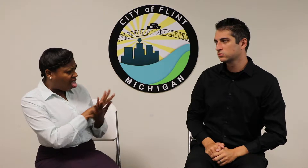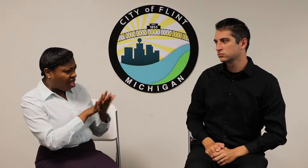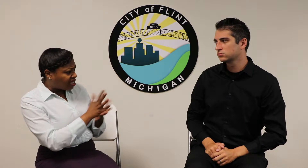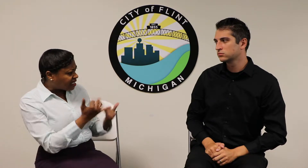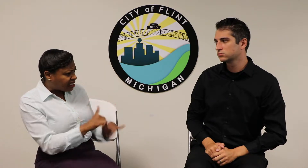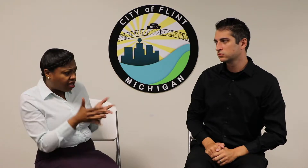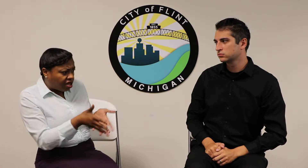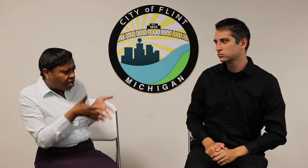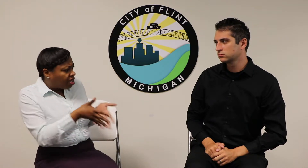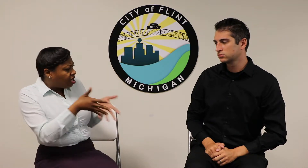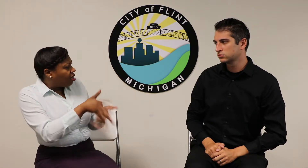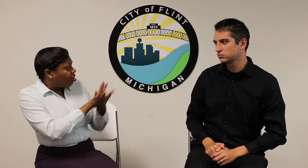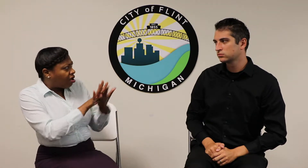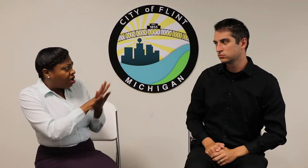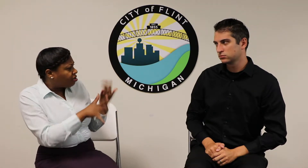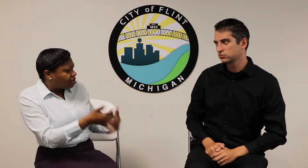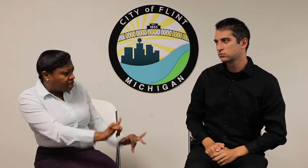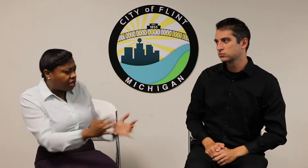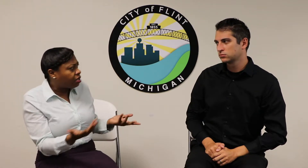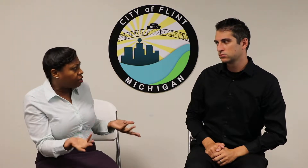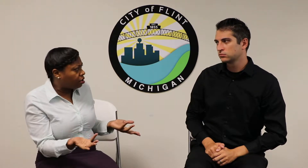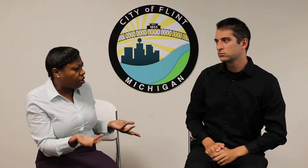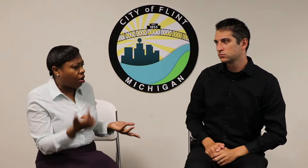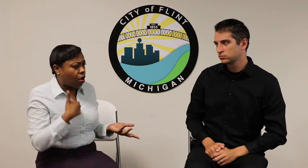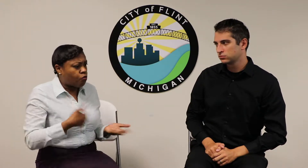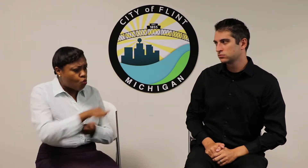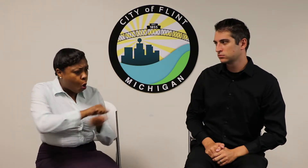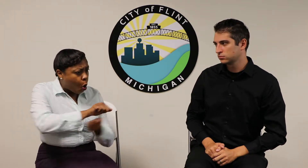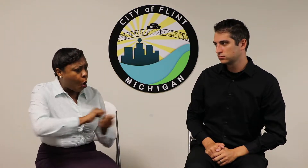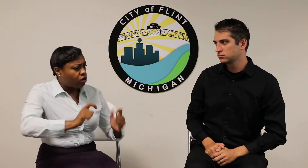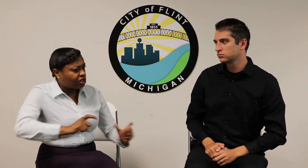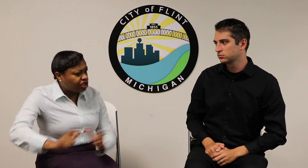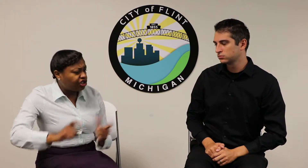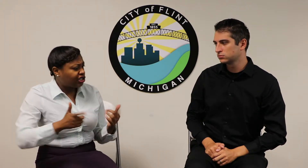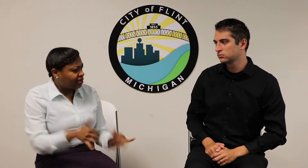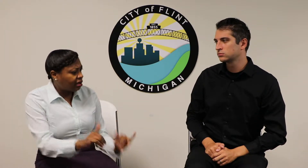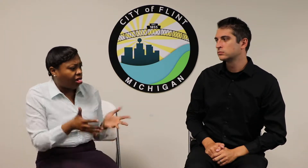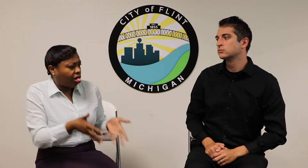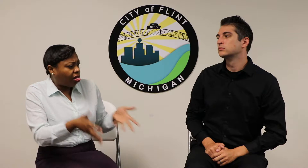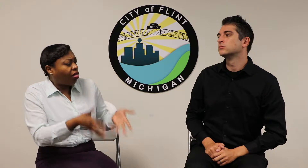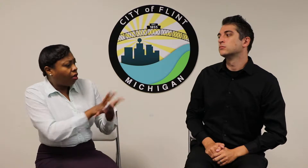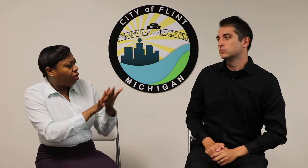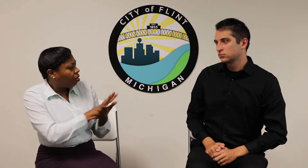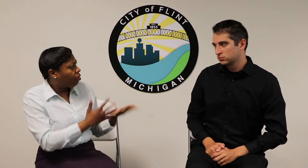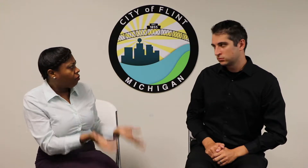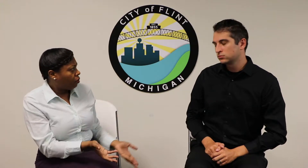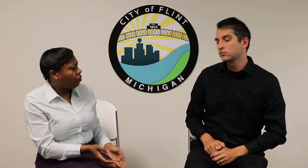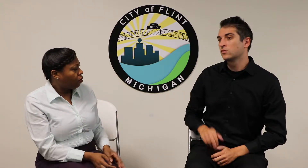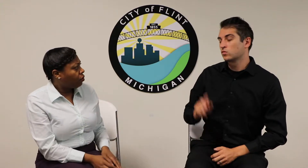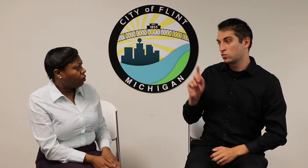I mean it's good if we are doing dishes and stuff like that.